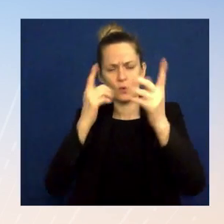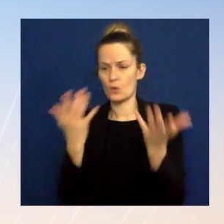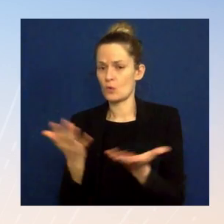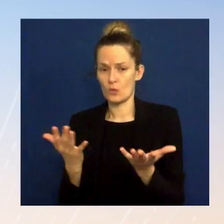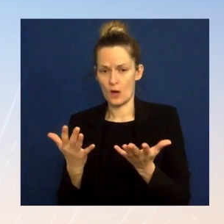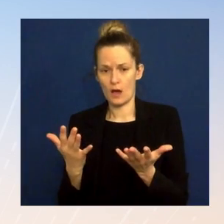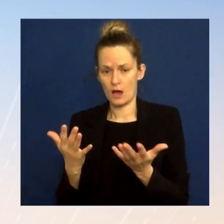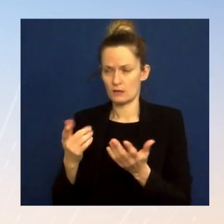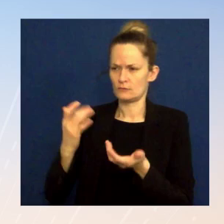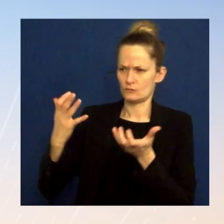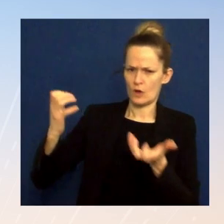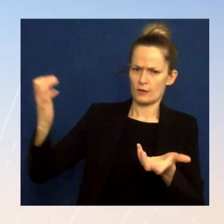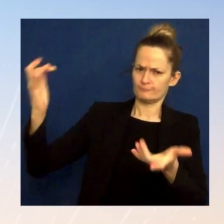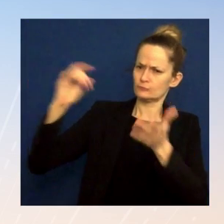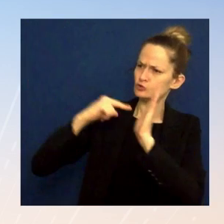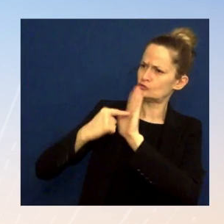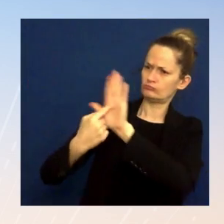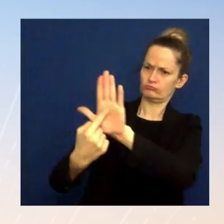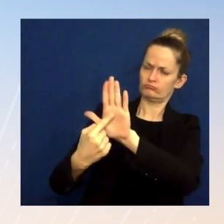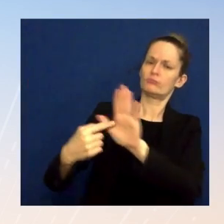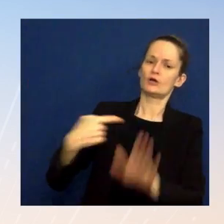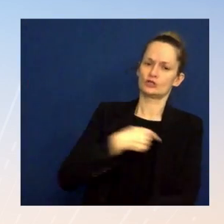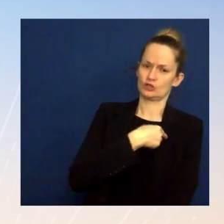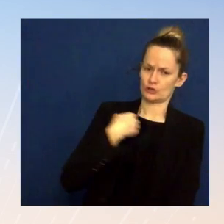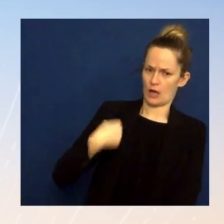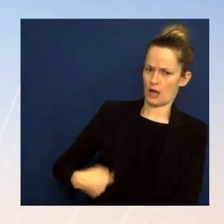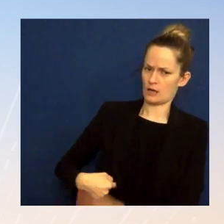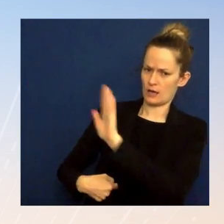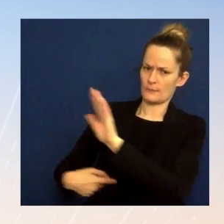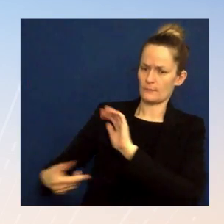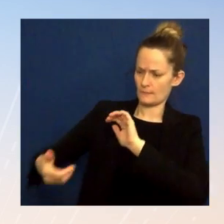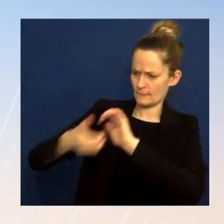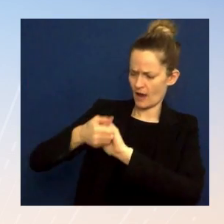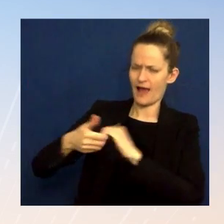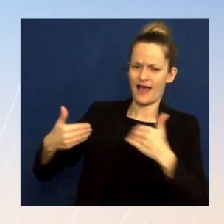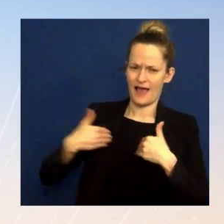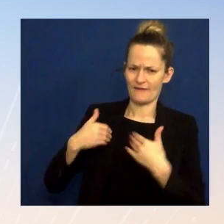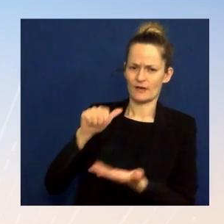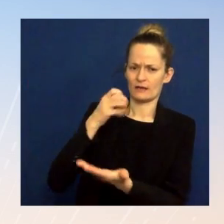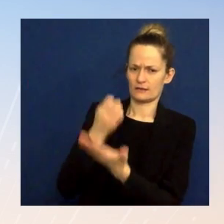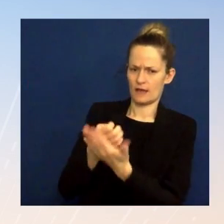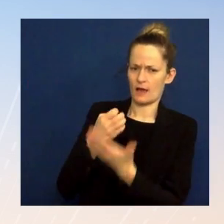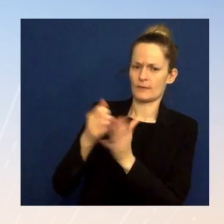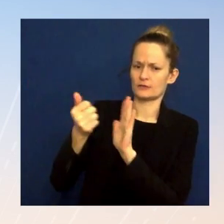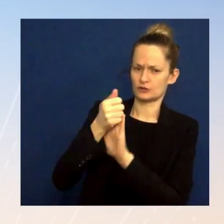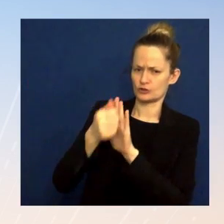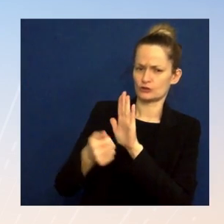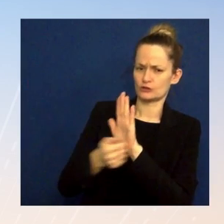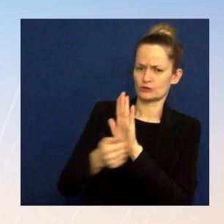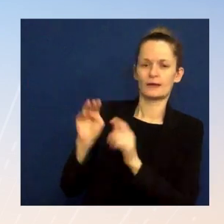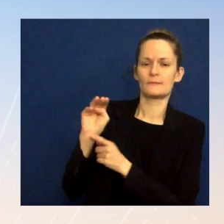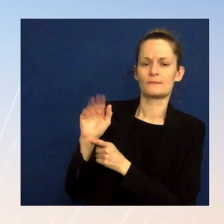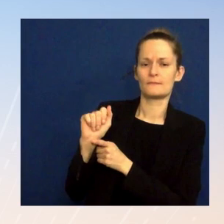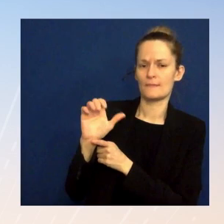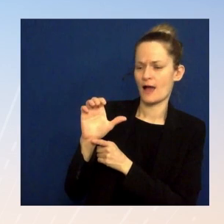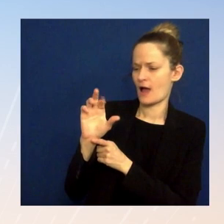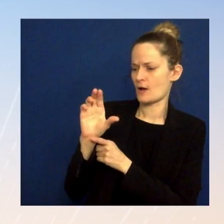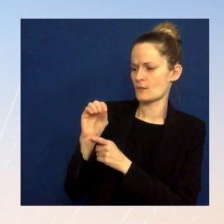has an affirmative economic agenda for macroeconomic stability in the world, that there are certain steps we're going to take to protect our workers and our businesses,